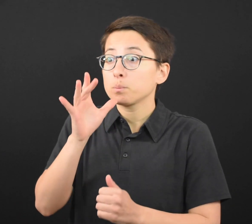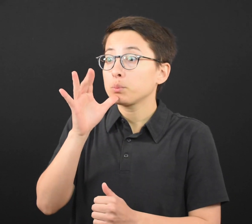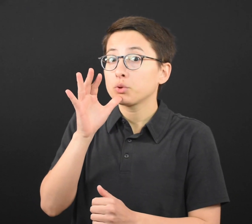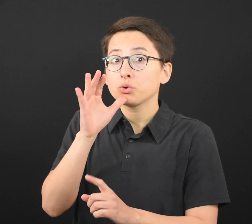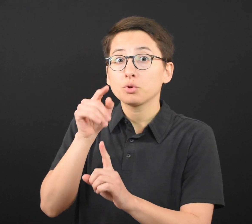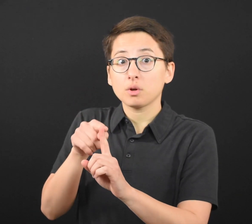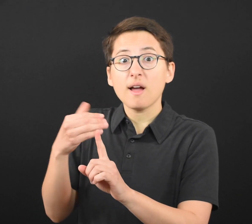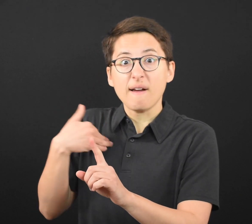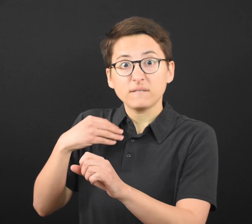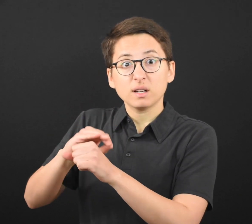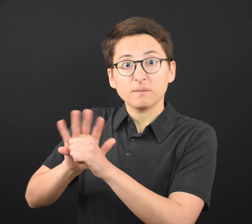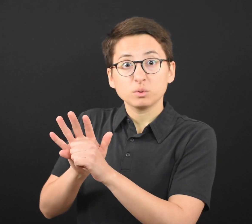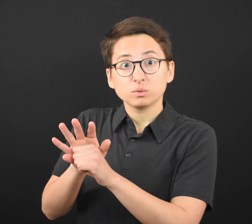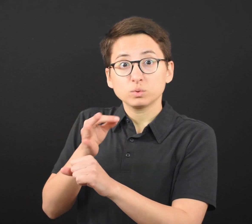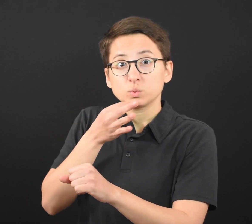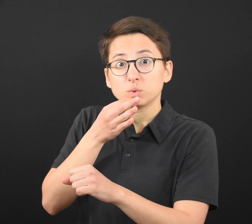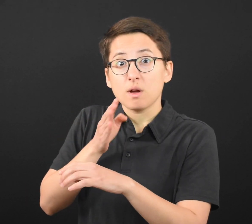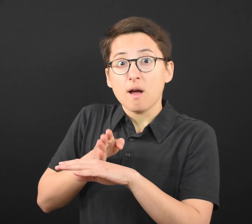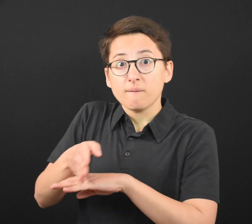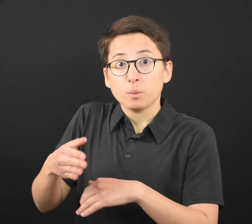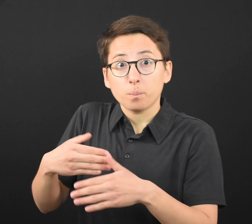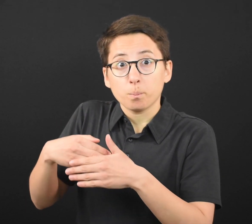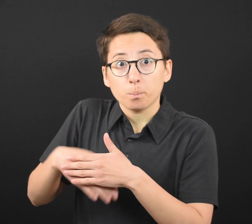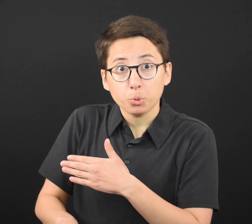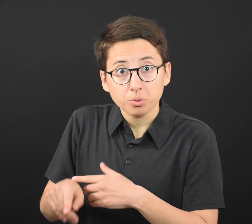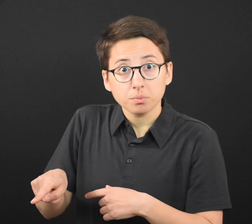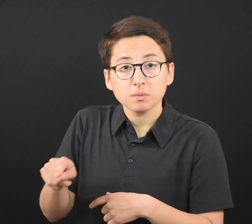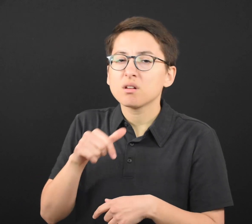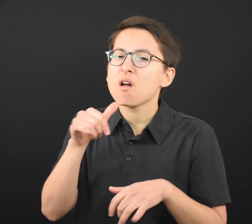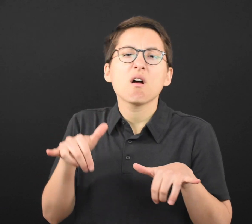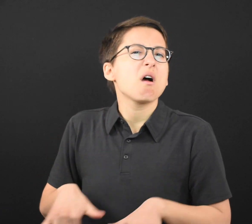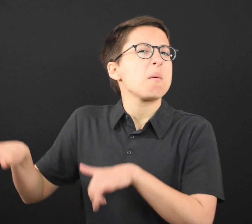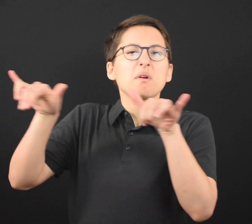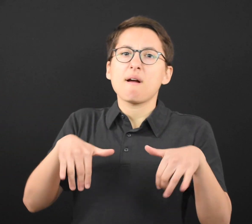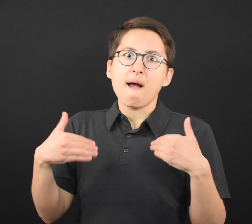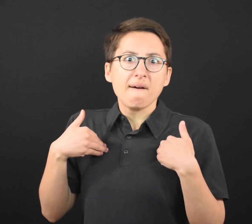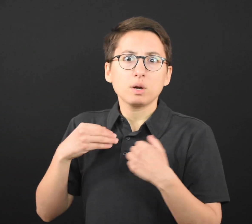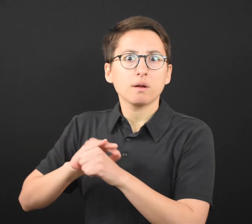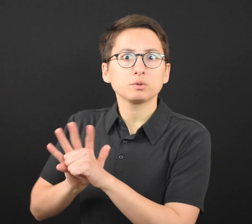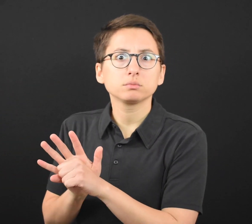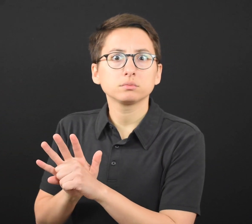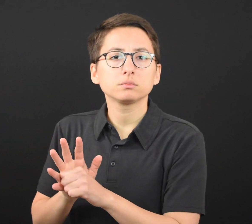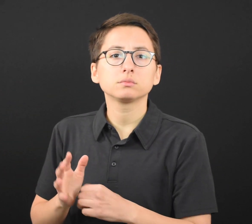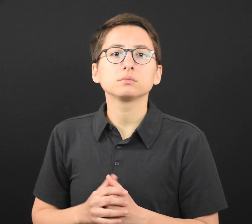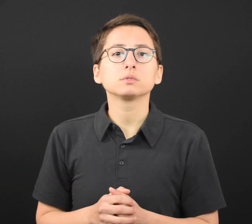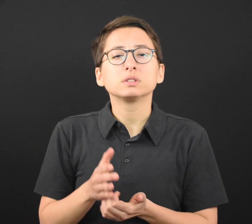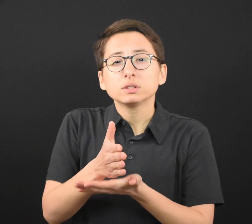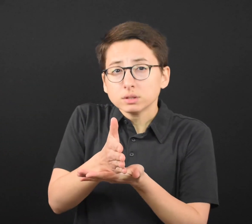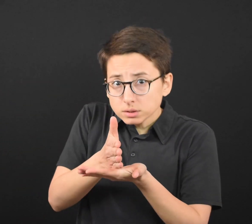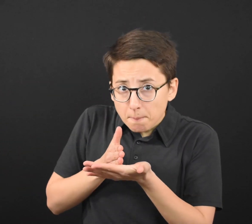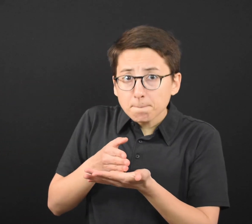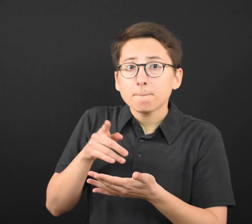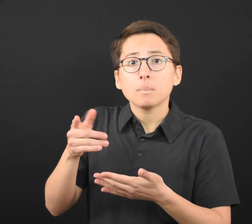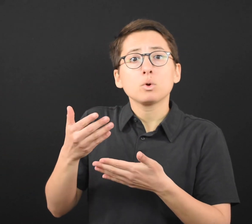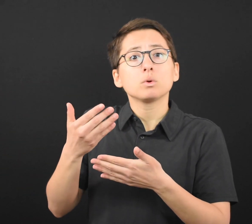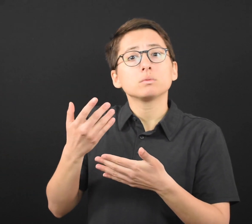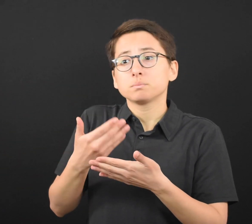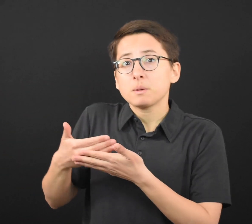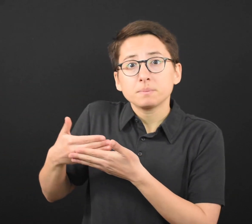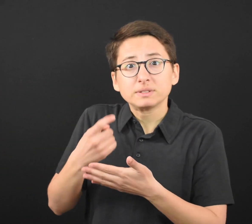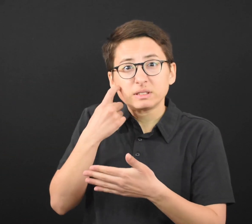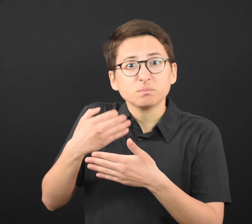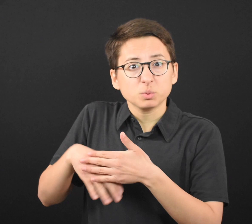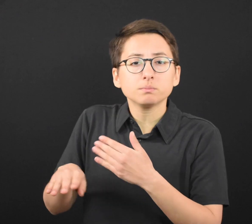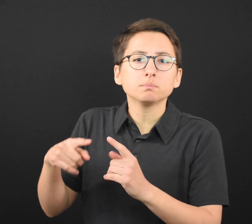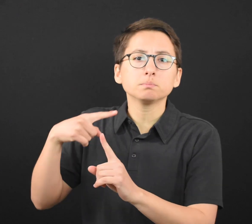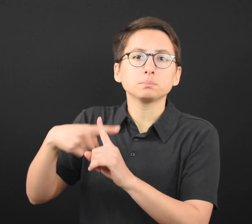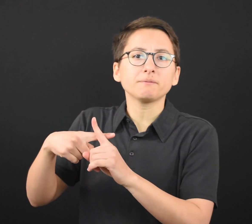who had COVID-19 during pregnancy. ● Some newborns have tested positive